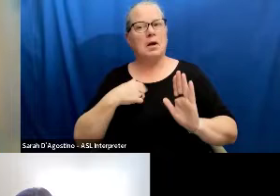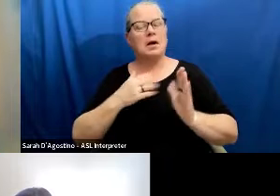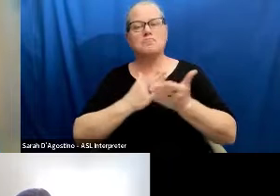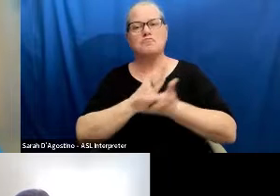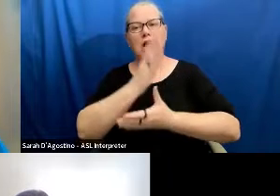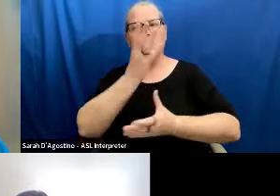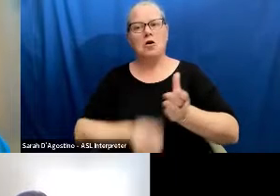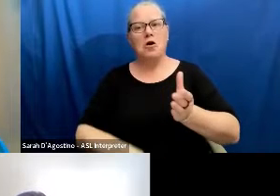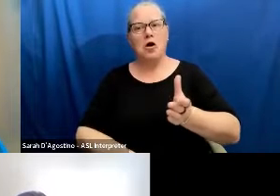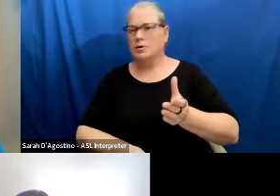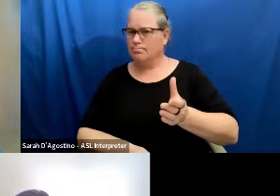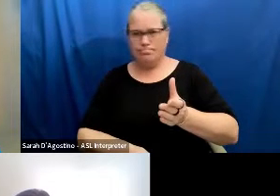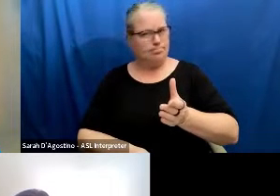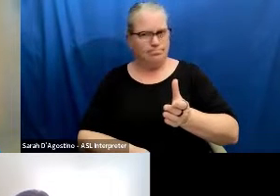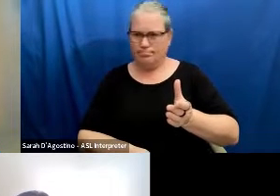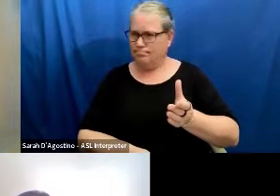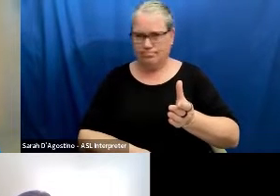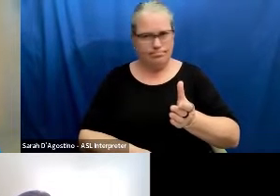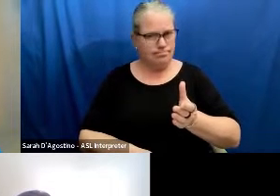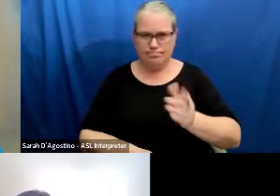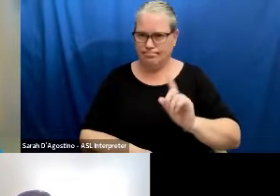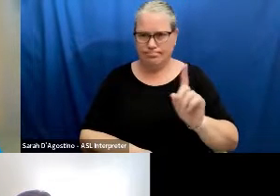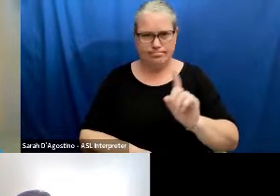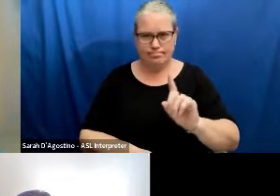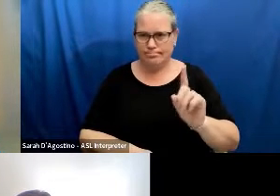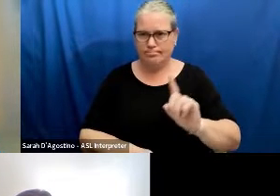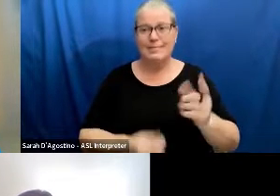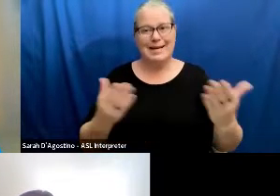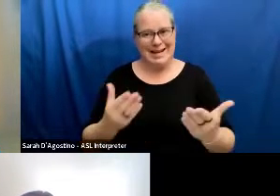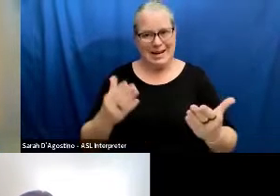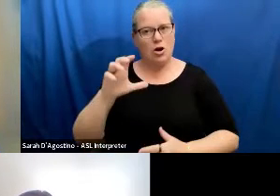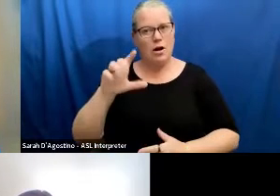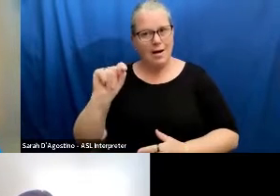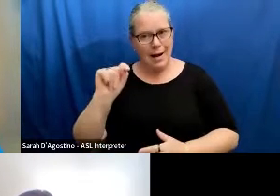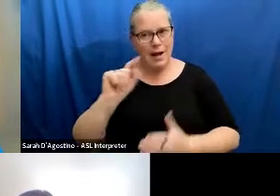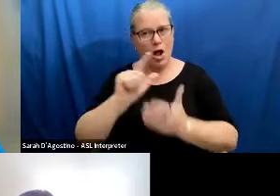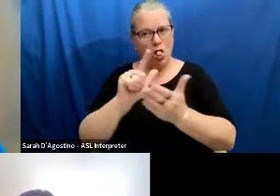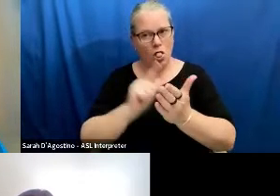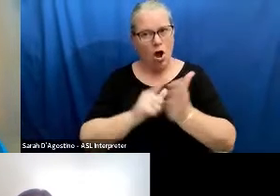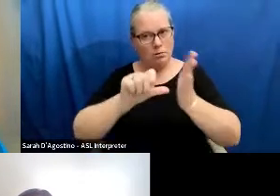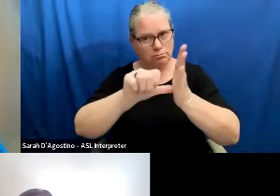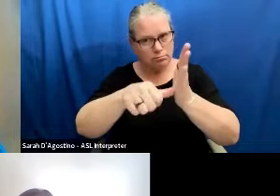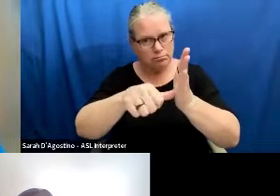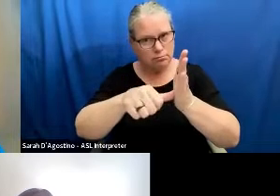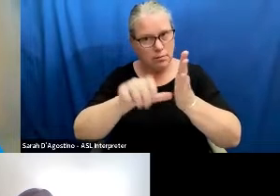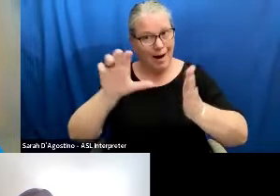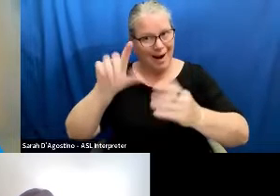in connecticut and i want to make sure i make it clear this is just a law in connecticut this may